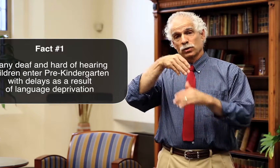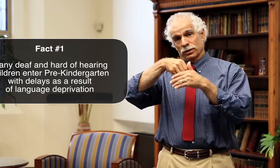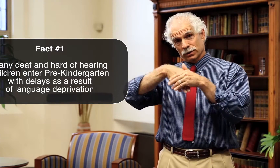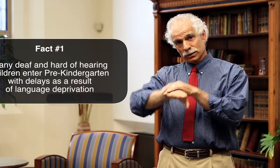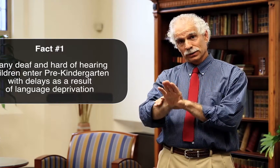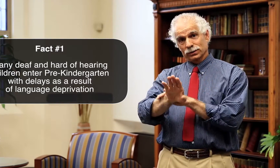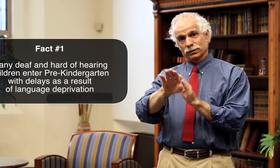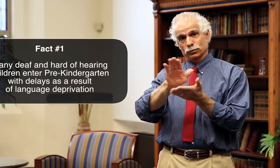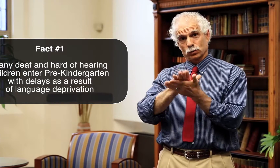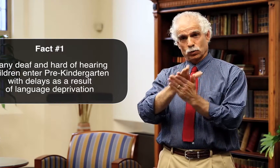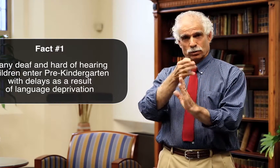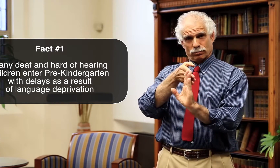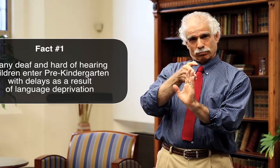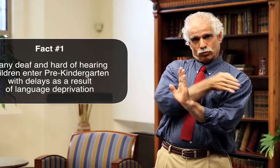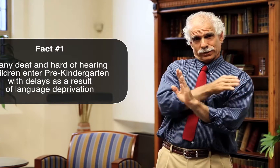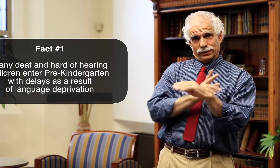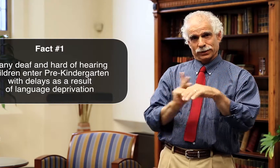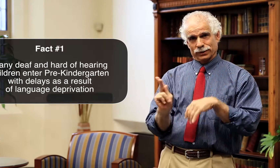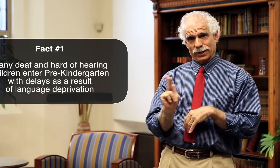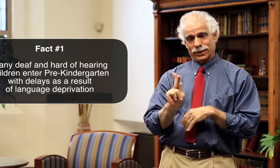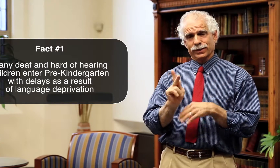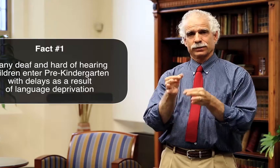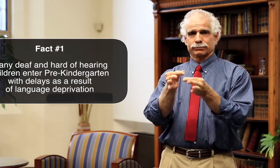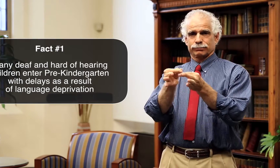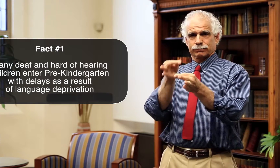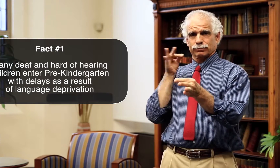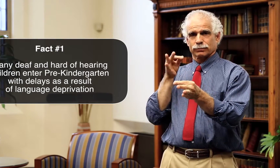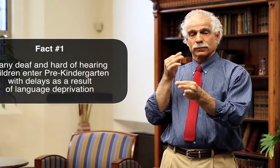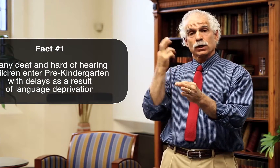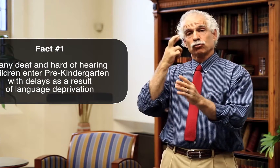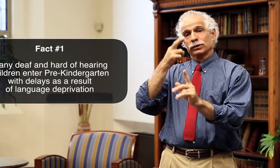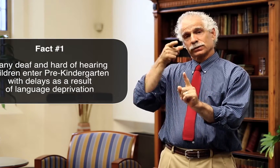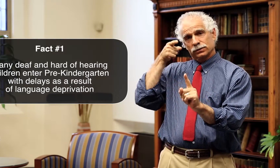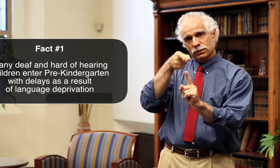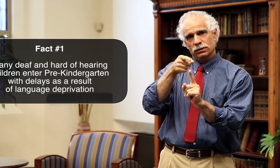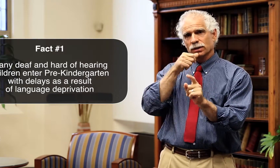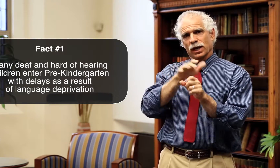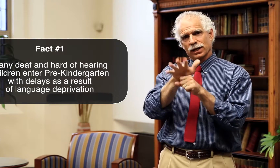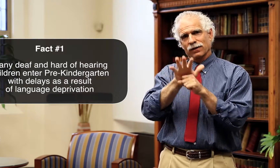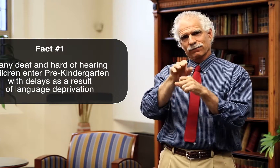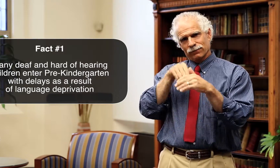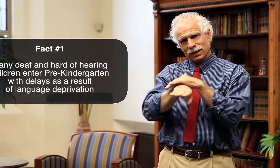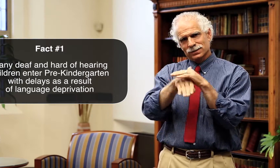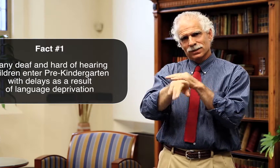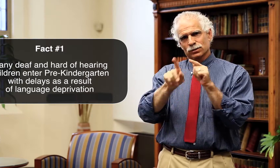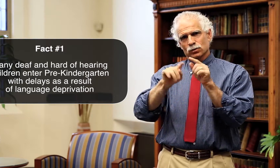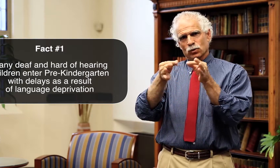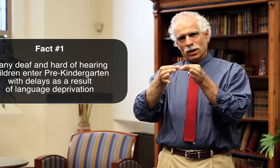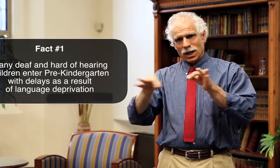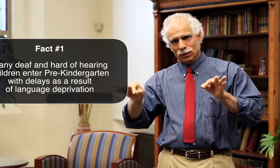entering into pre-kindergarten do so with language deprivation because they haven’t had access to language.